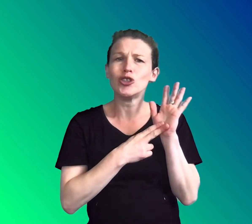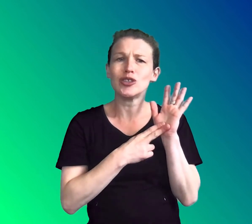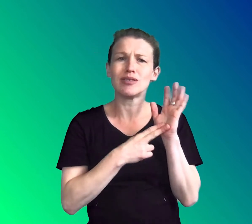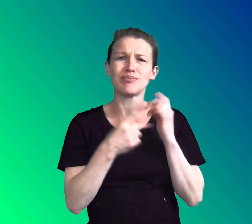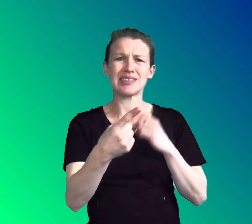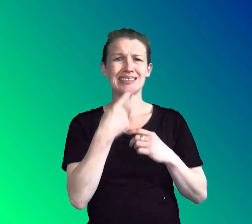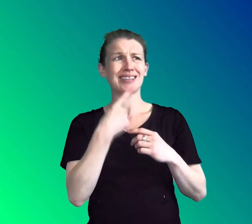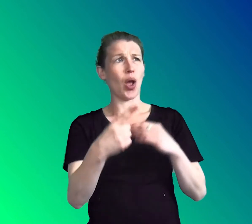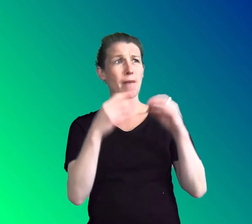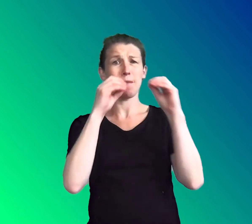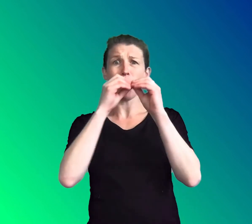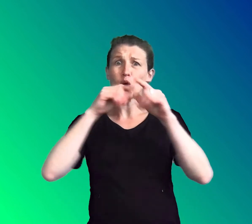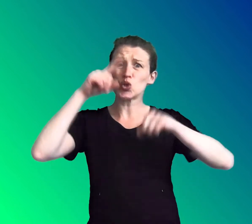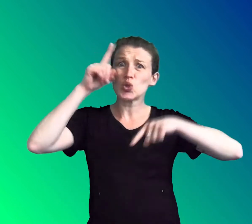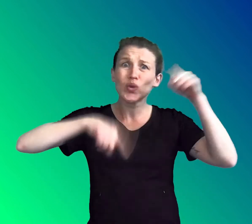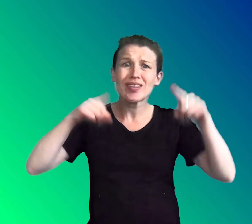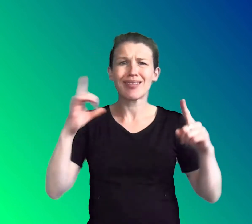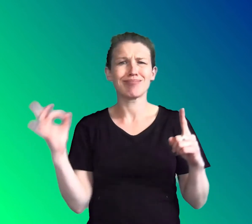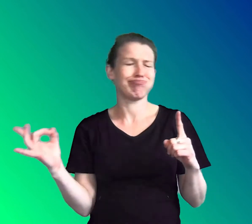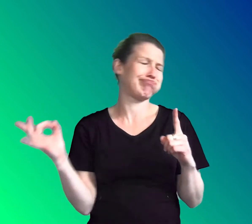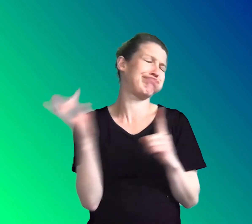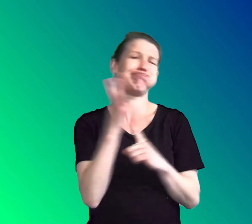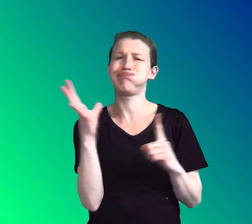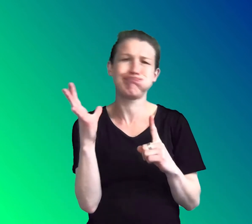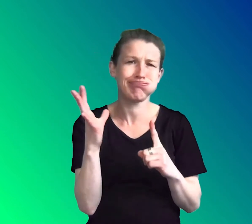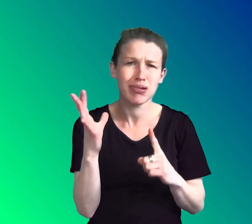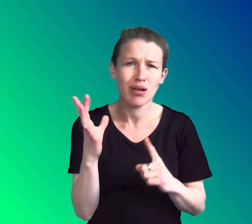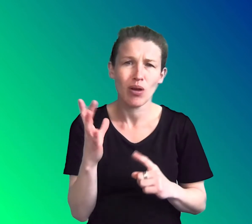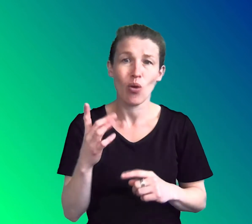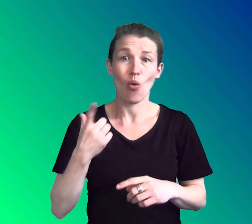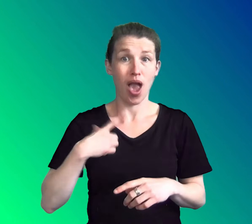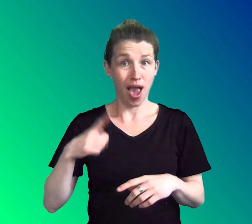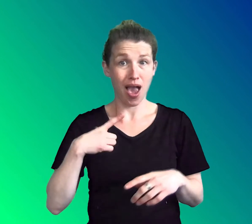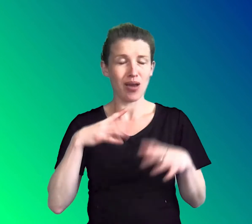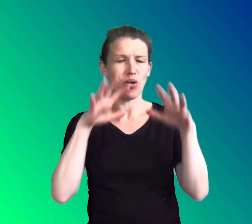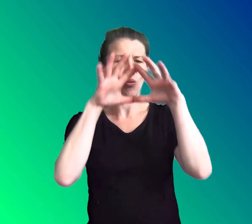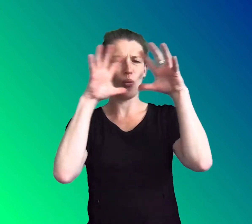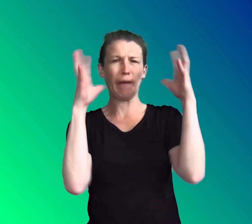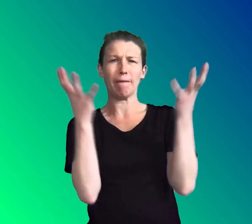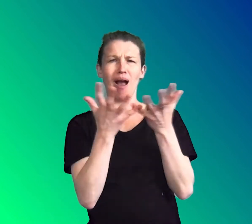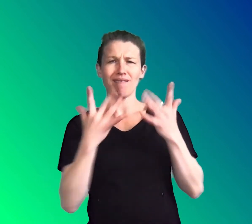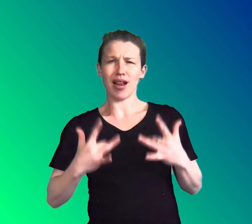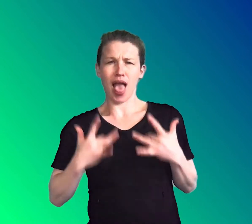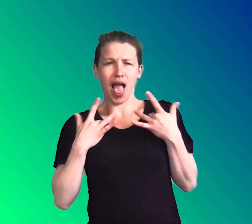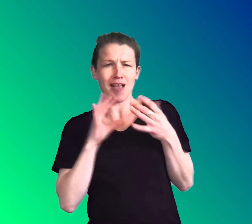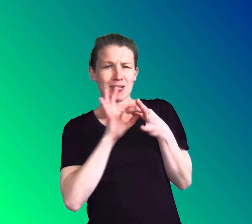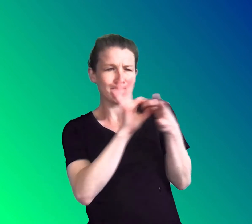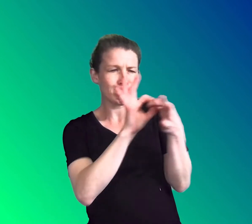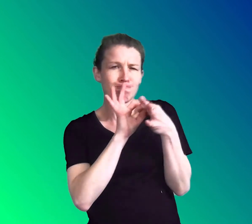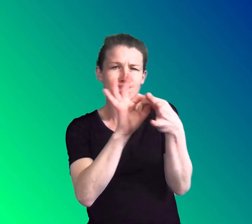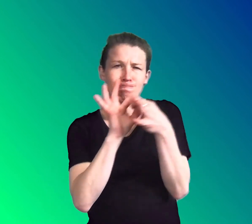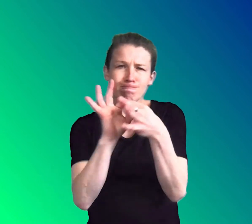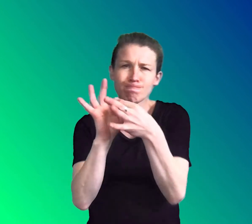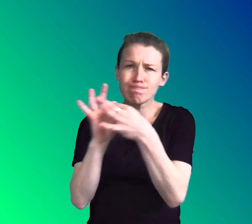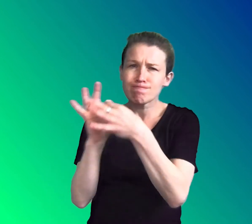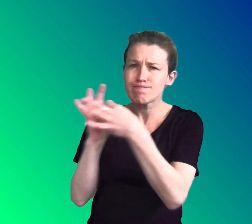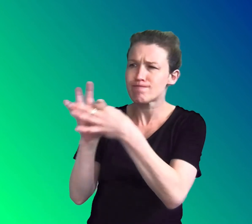says biodiversity is important. It's the web of life.